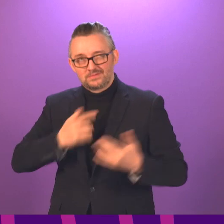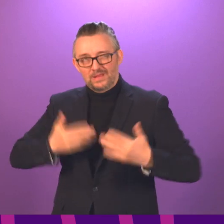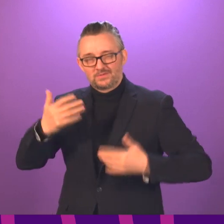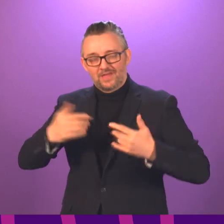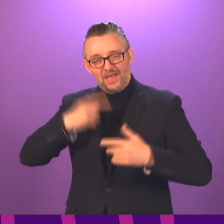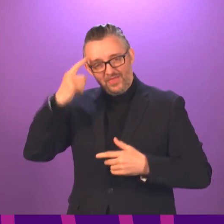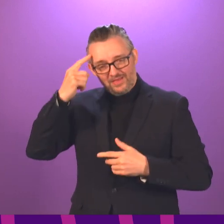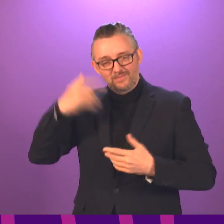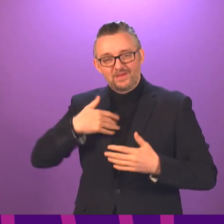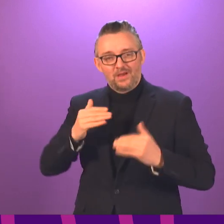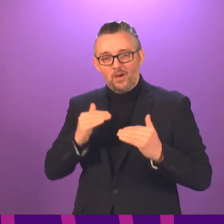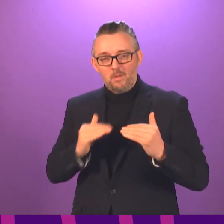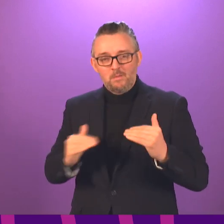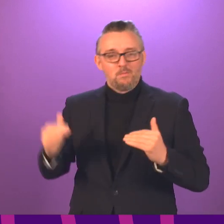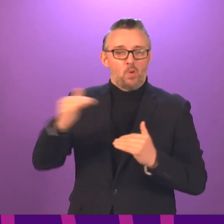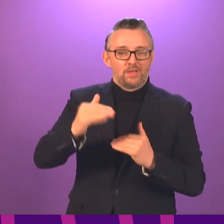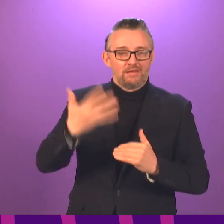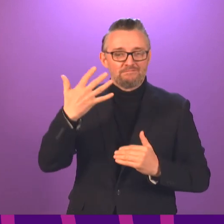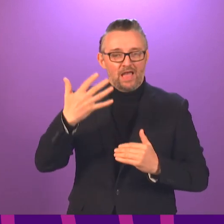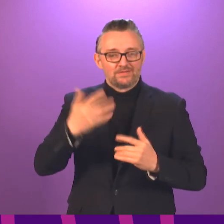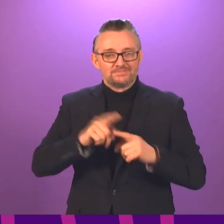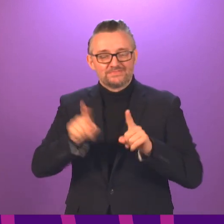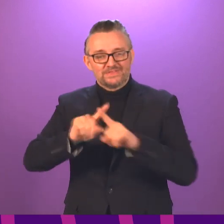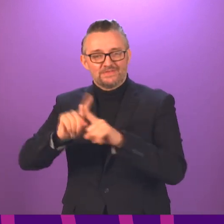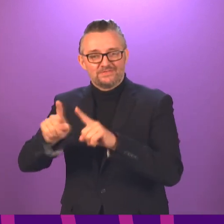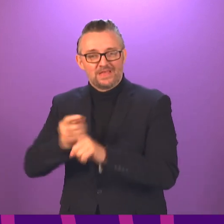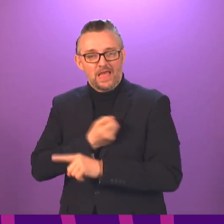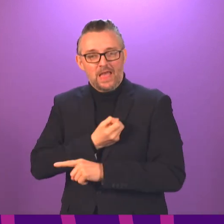I am probably well above five when it comes to Labour leaders that I have faced across